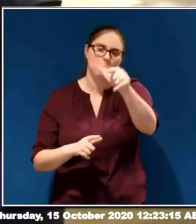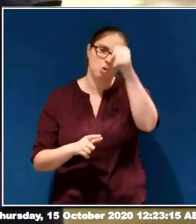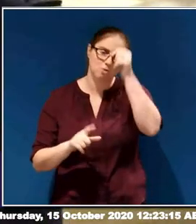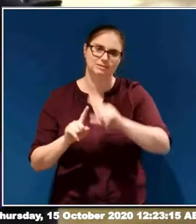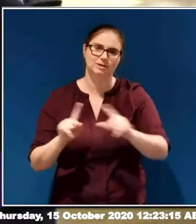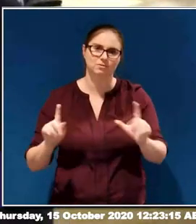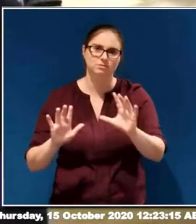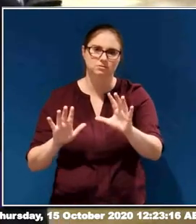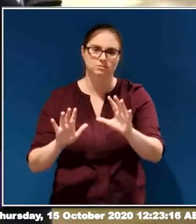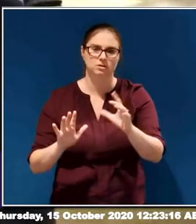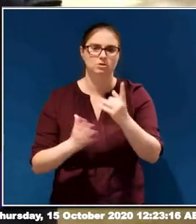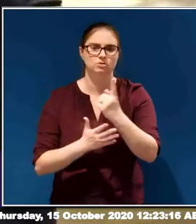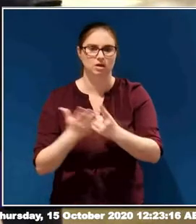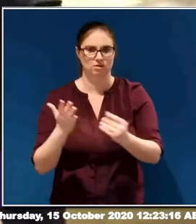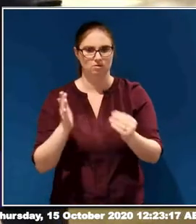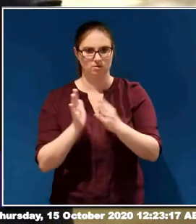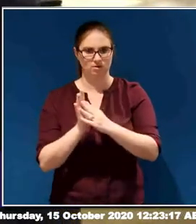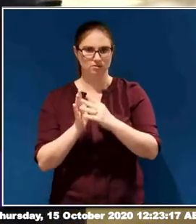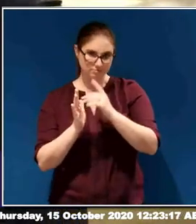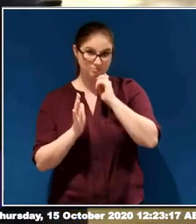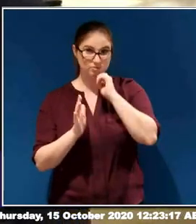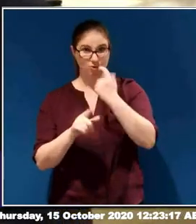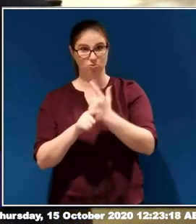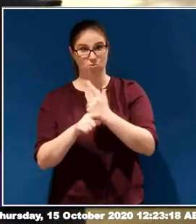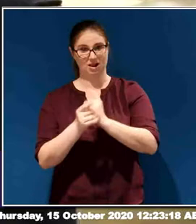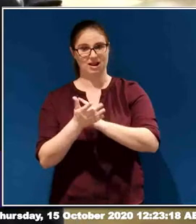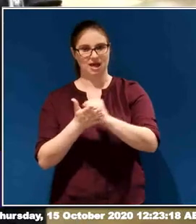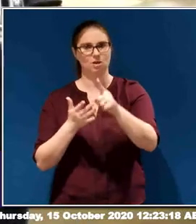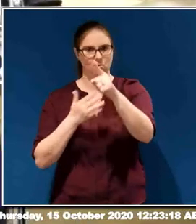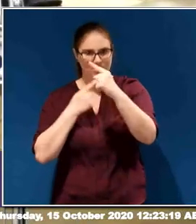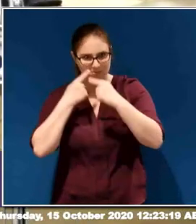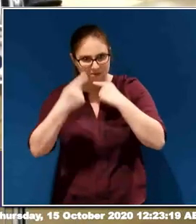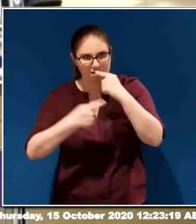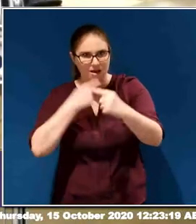will come to that part where you explain your very clear understanding, OK?